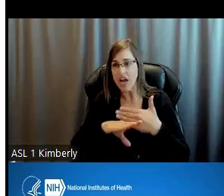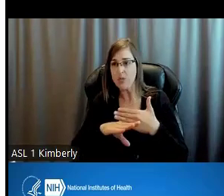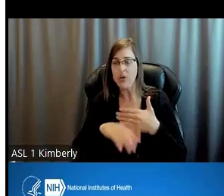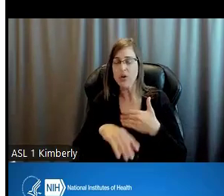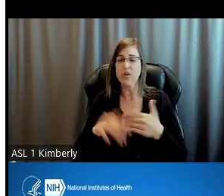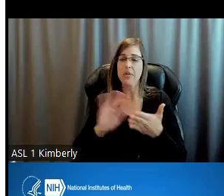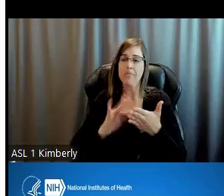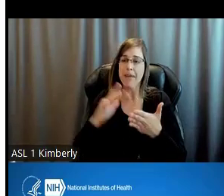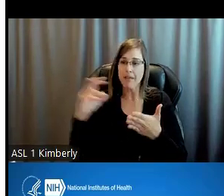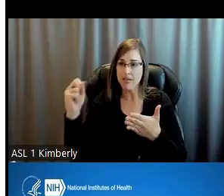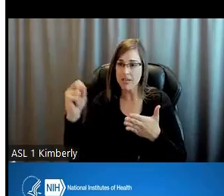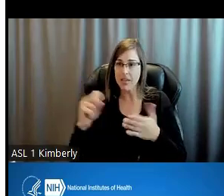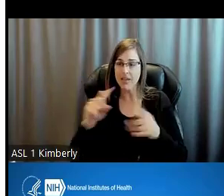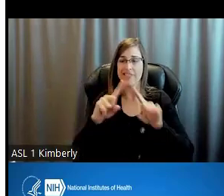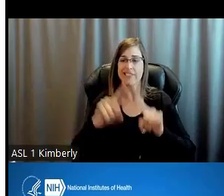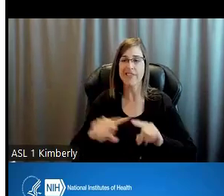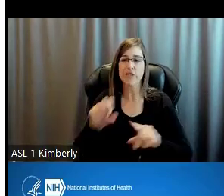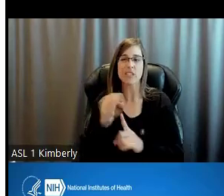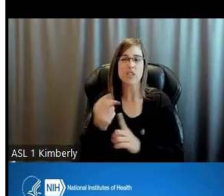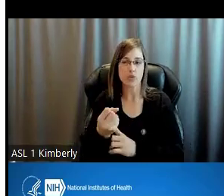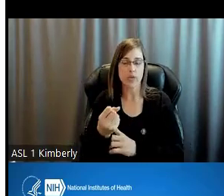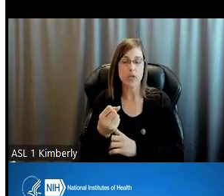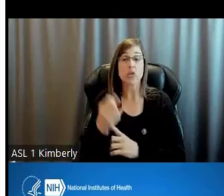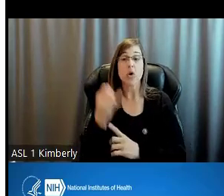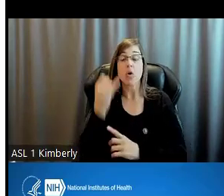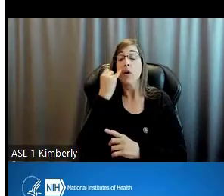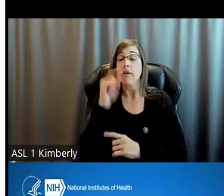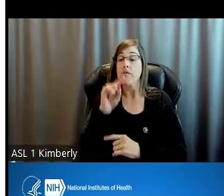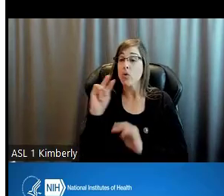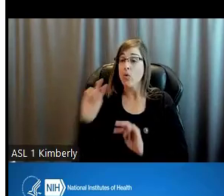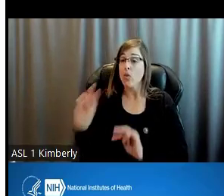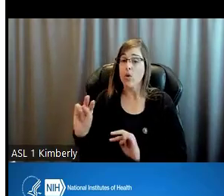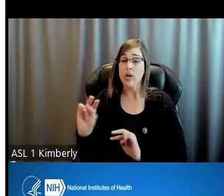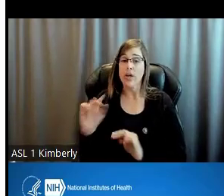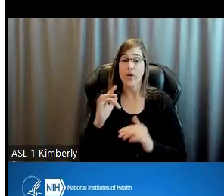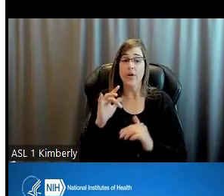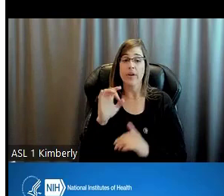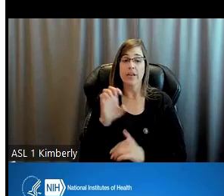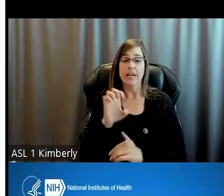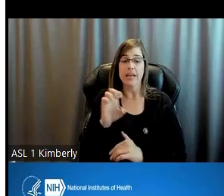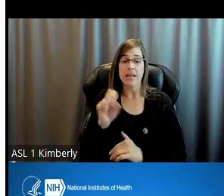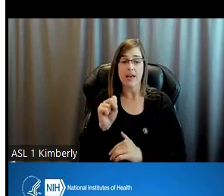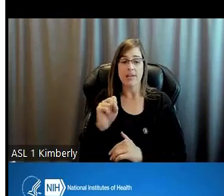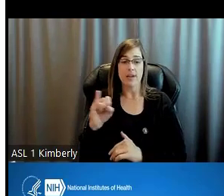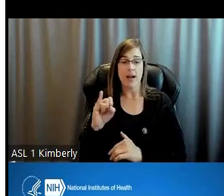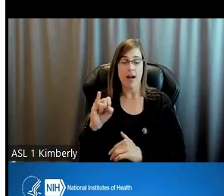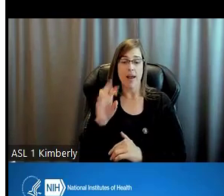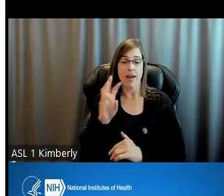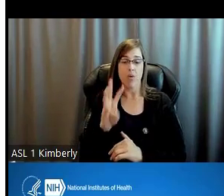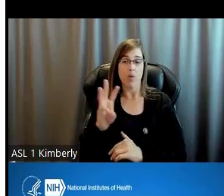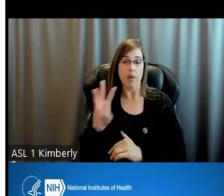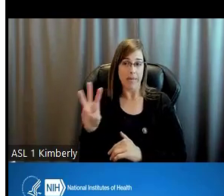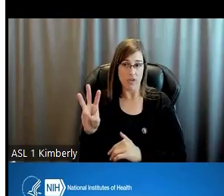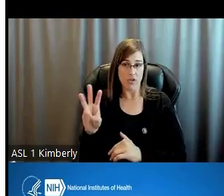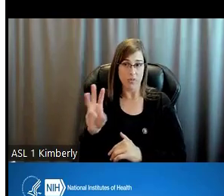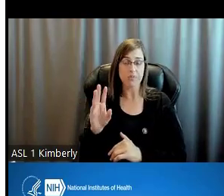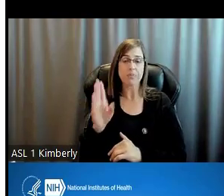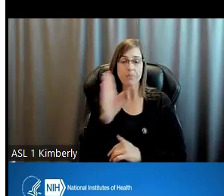and various other situations. So if you go to the early .. . the ESI web page, there will be information